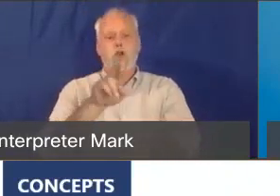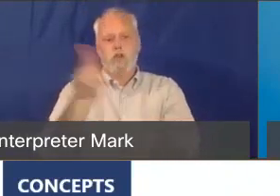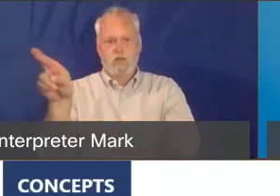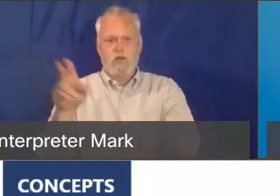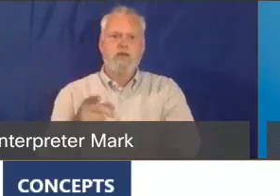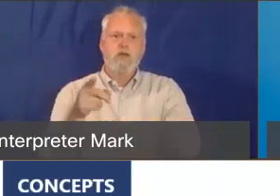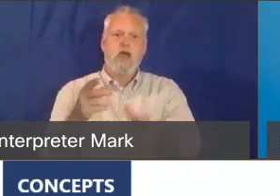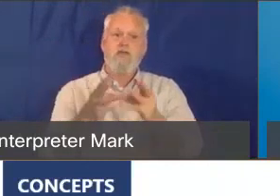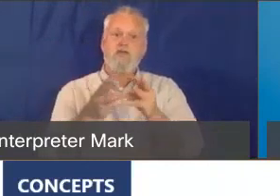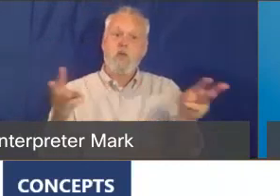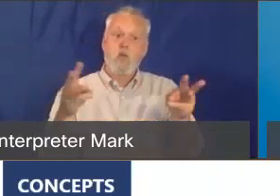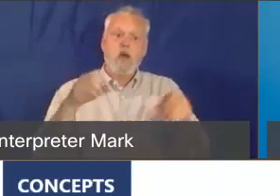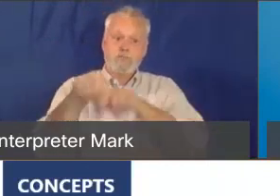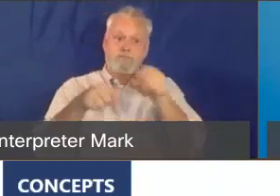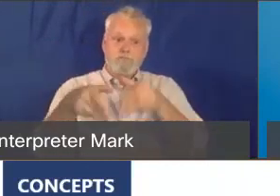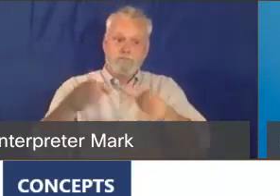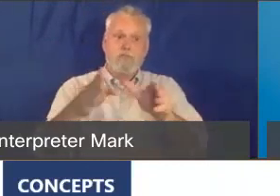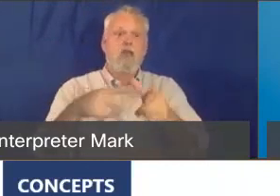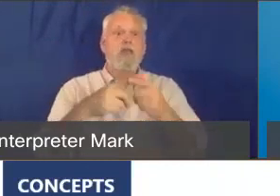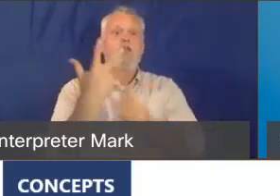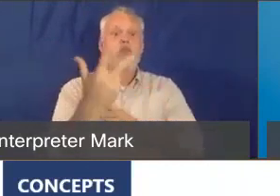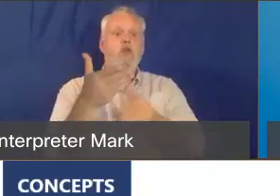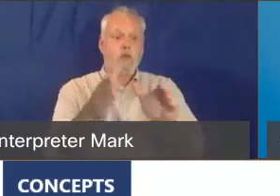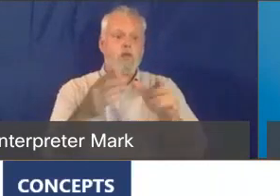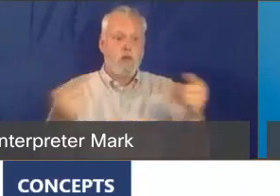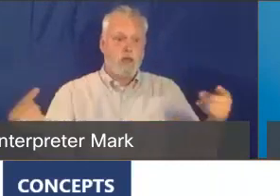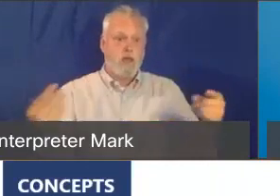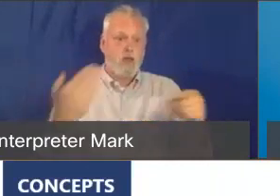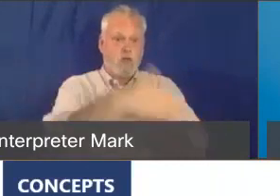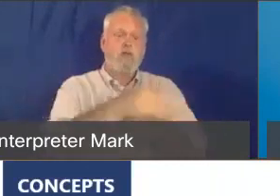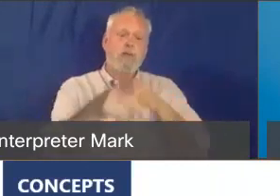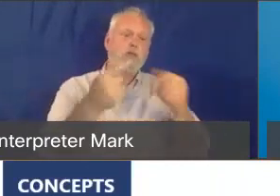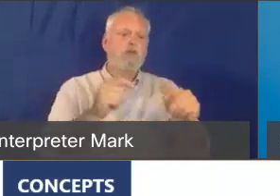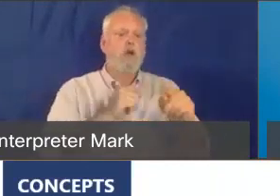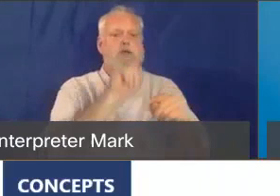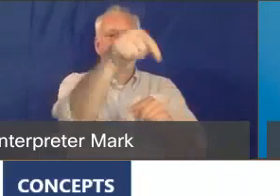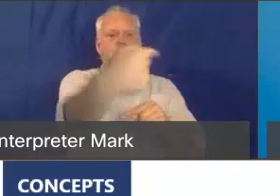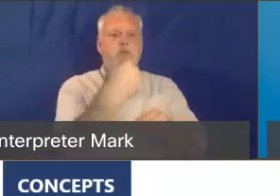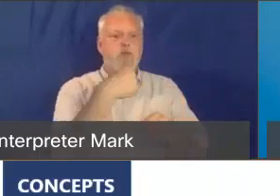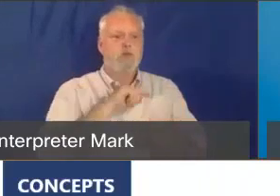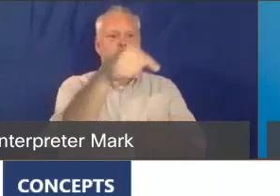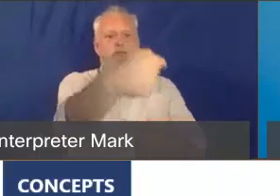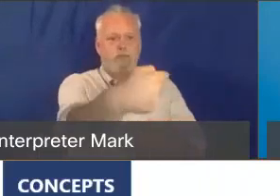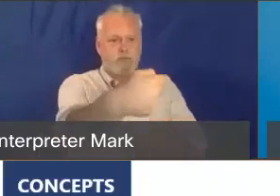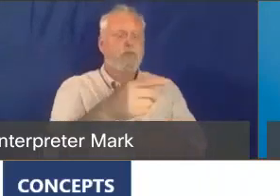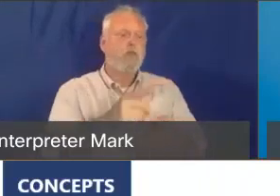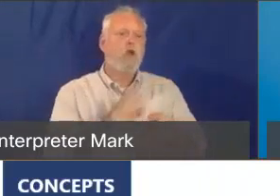Um, and we have these 3 way crossings where you have a lot of people who are trying to get to and from the attractions on either side of the National Mall.